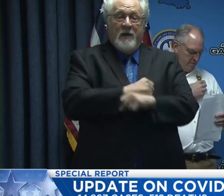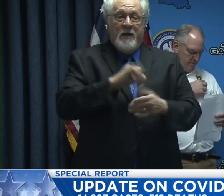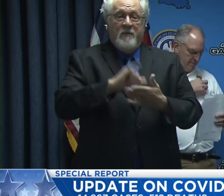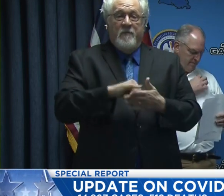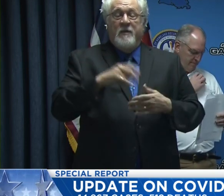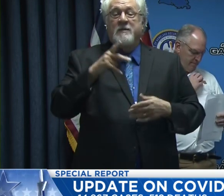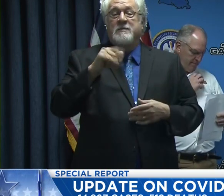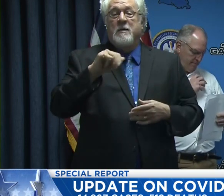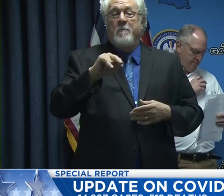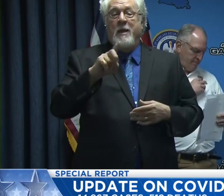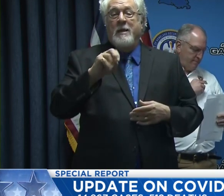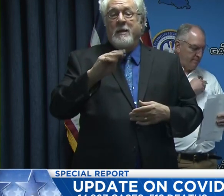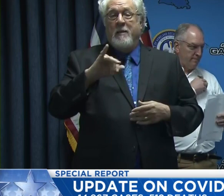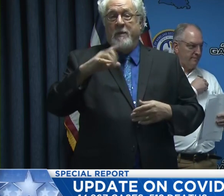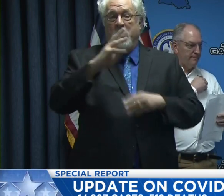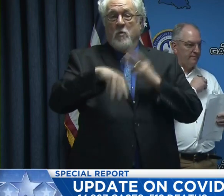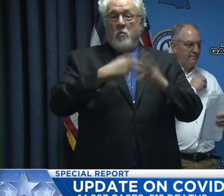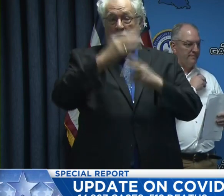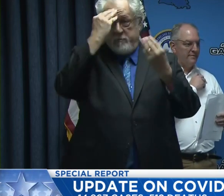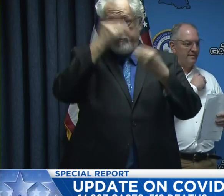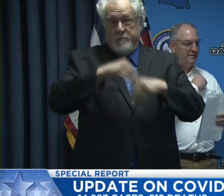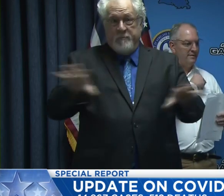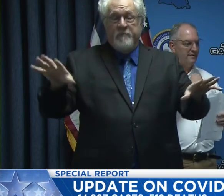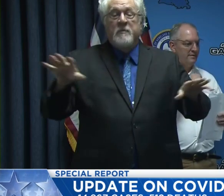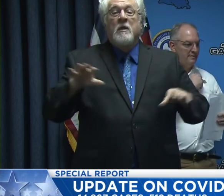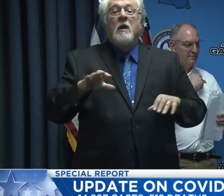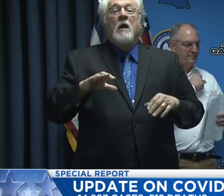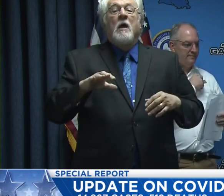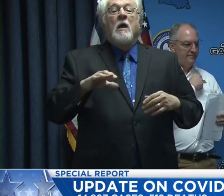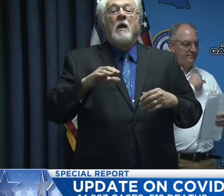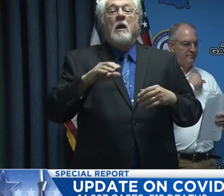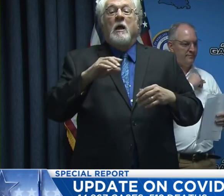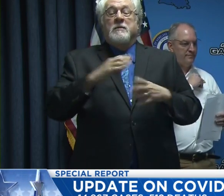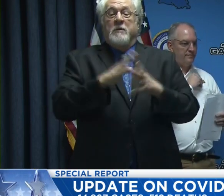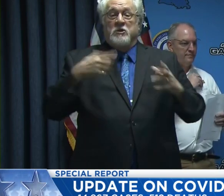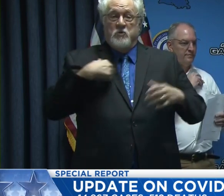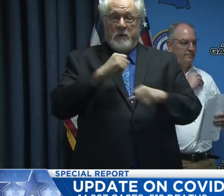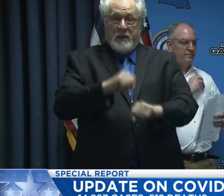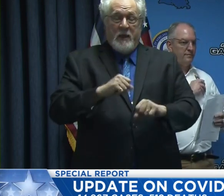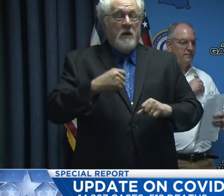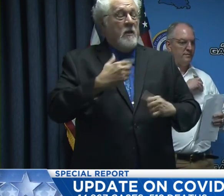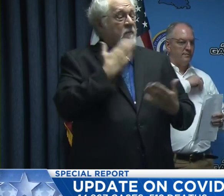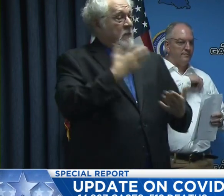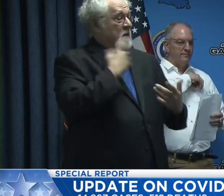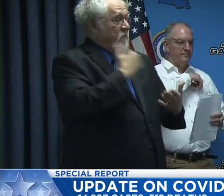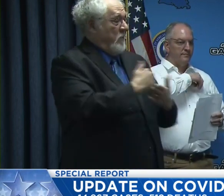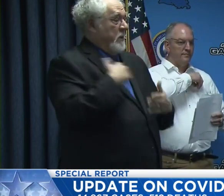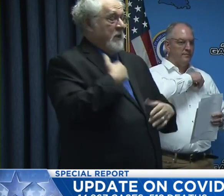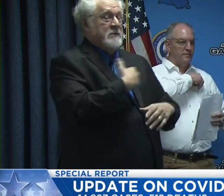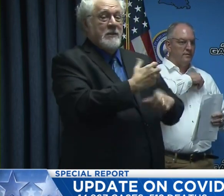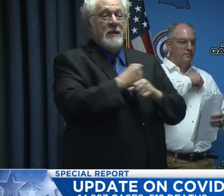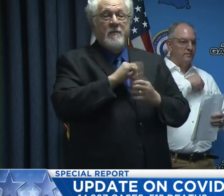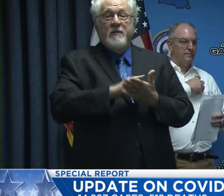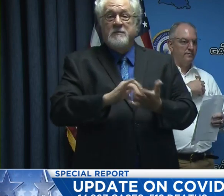WE CAN TO ASSIST OUR STATE'S EFFORT TO FIGHT THIS PANDEMIC IN